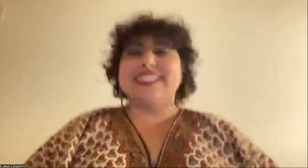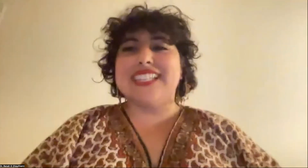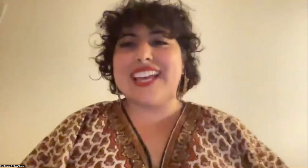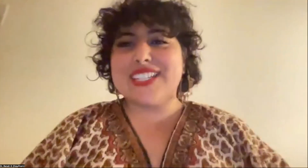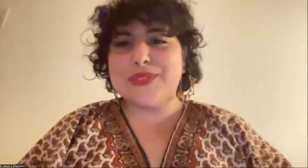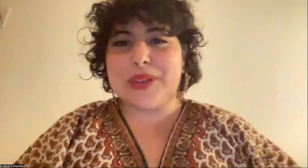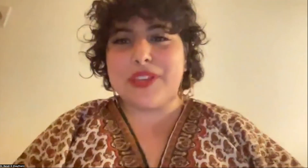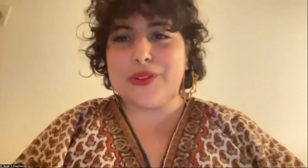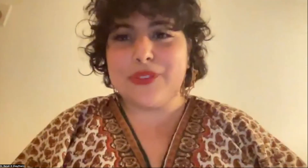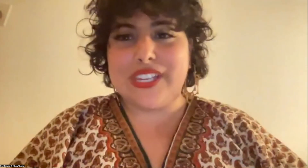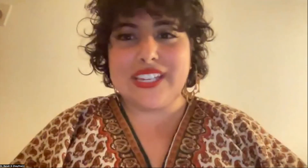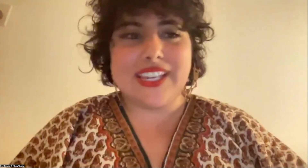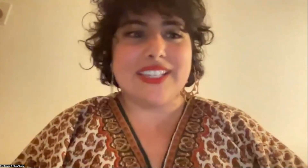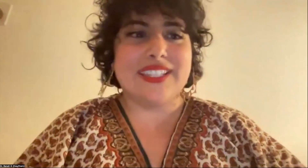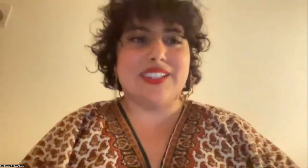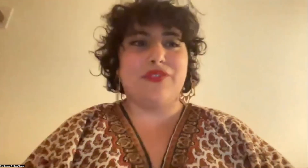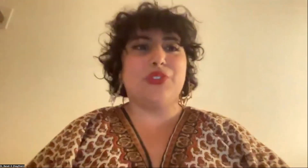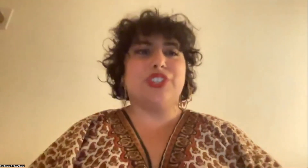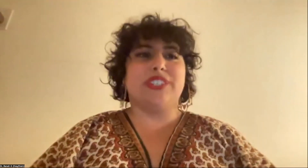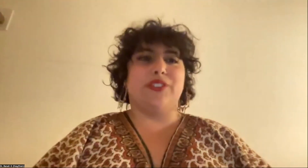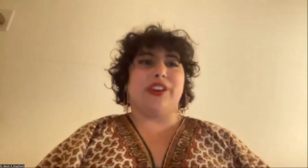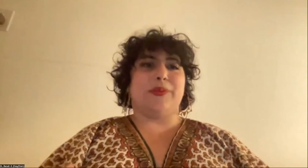The last one I'm gonna read is “in a future Syria.”